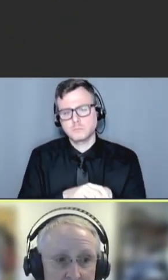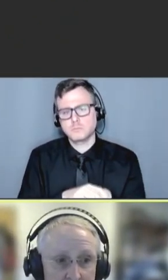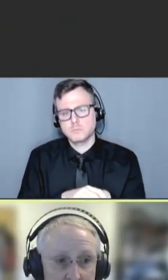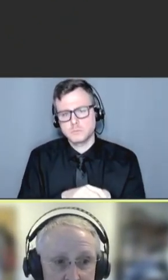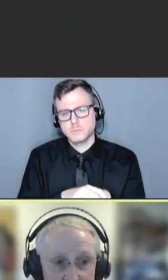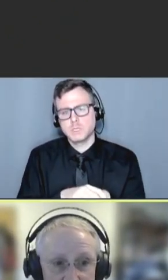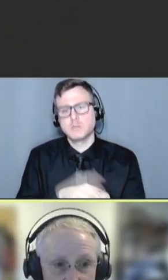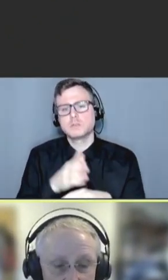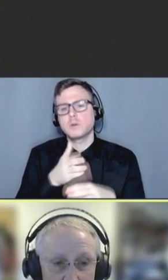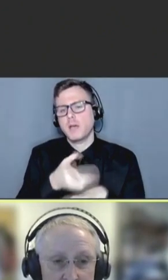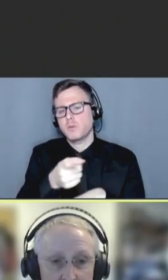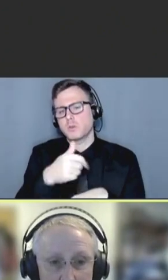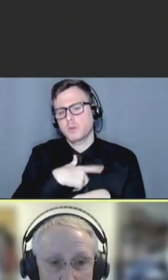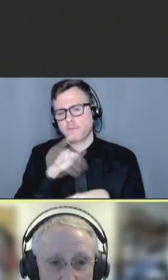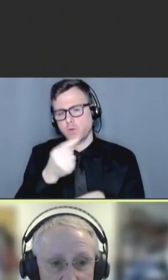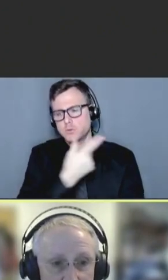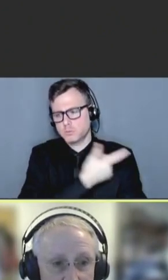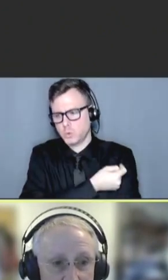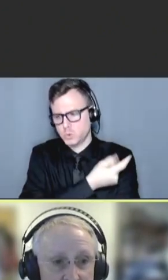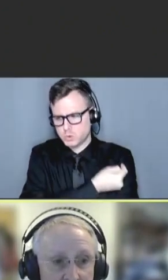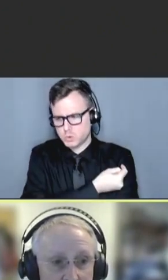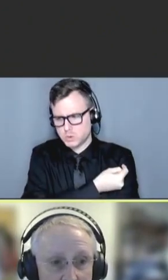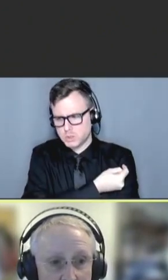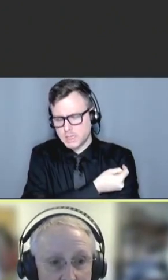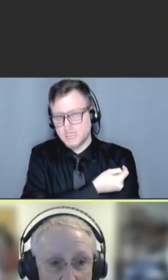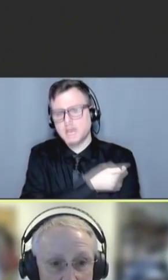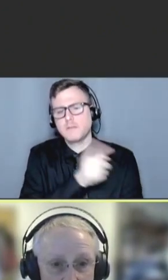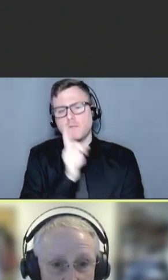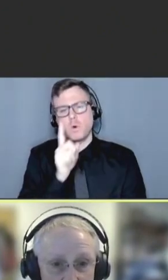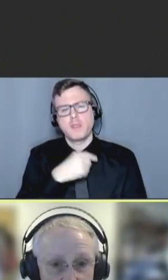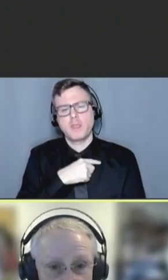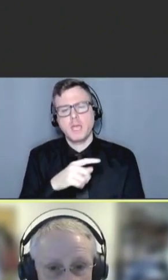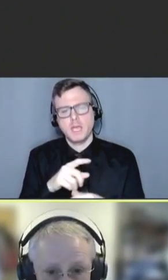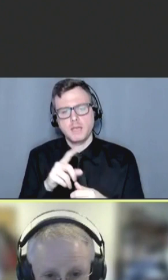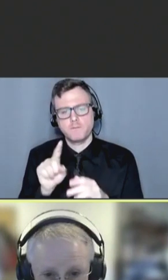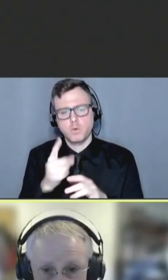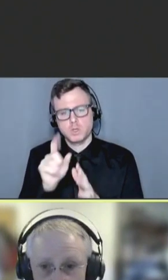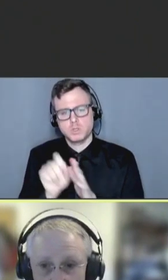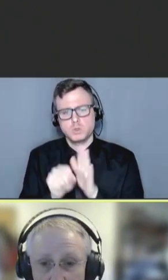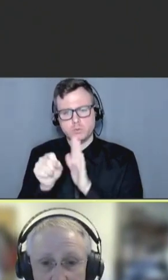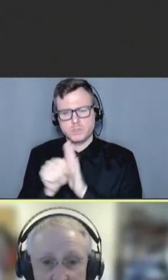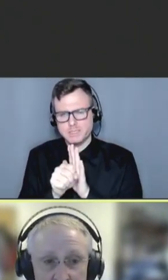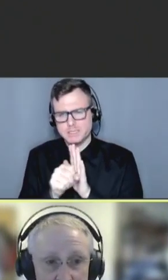than after the second dose in the primary series. In the dose -- second dose in the primary series,